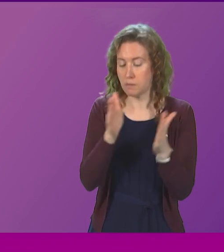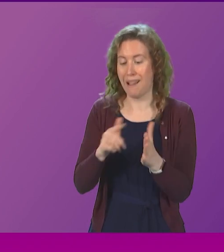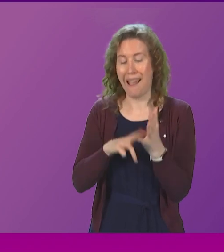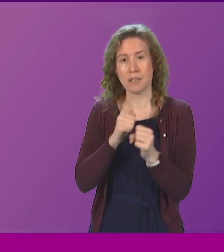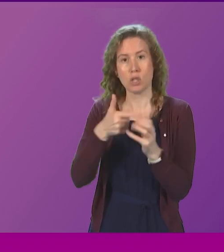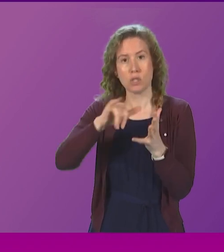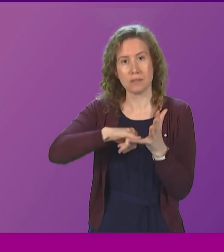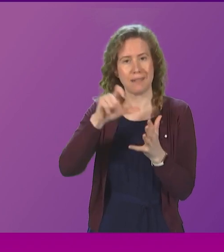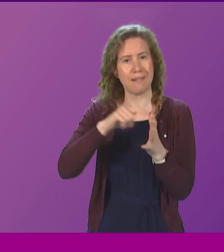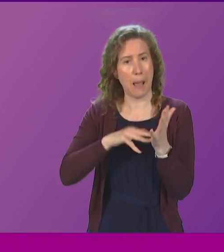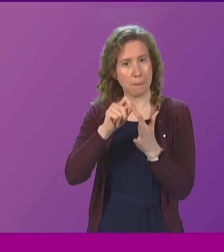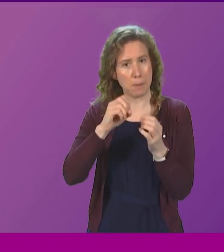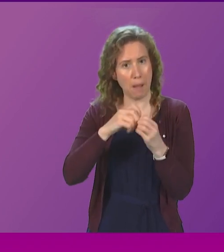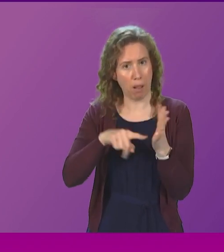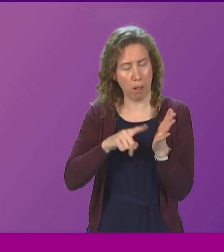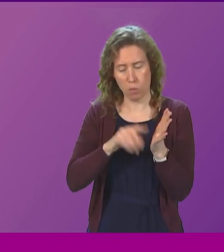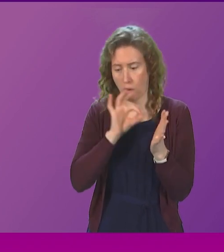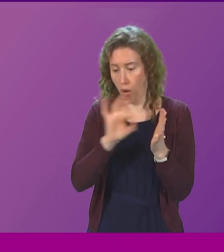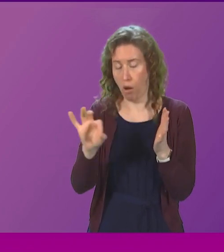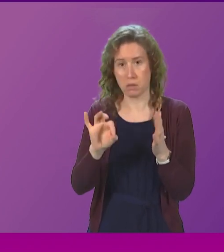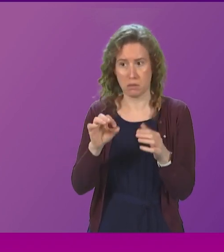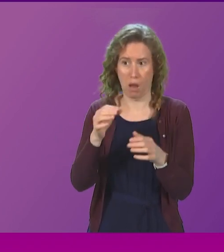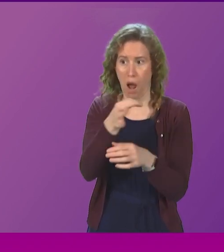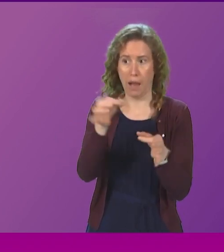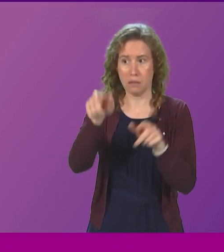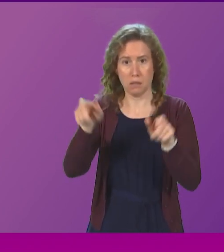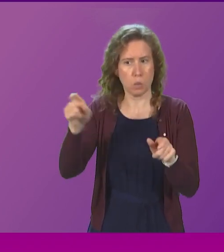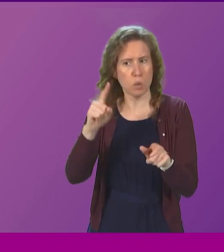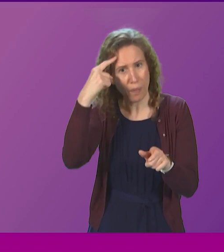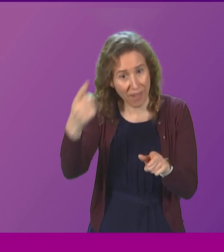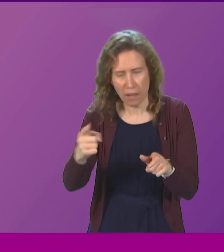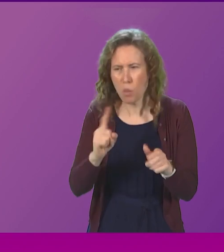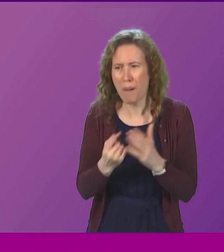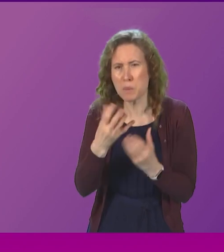then tasked with asking islanders what they think. What has been the outcome of that?